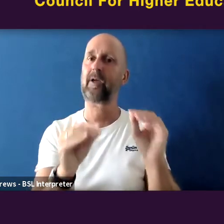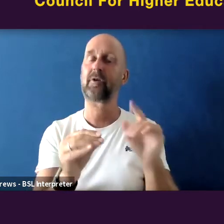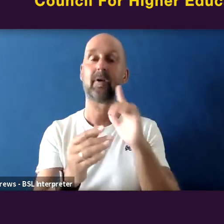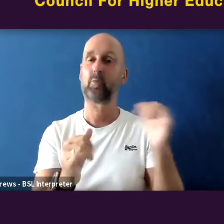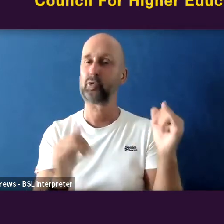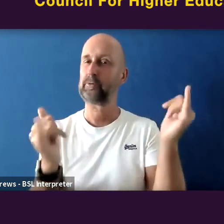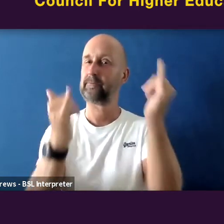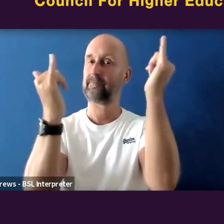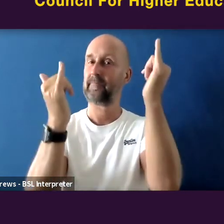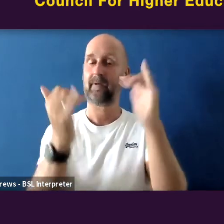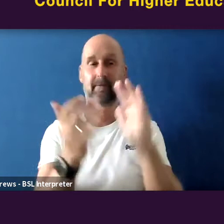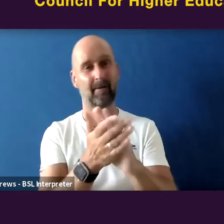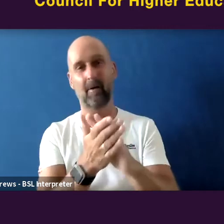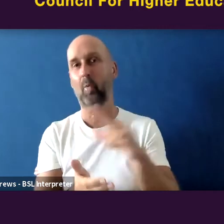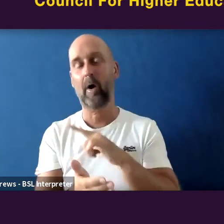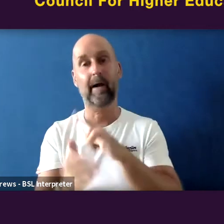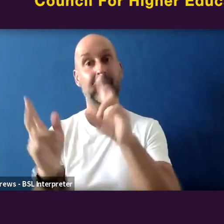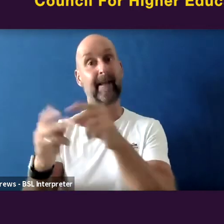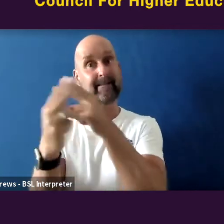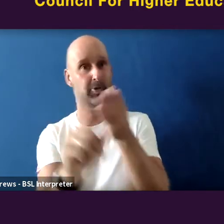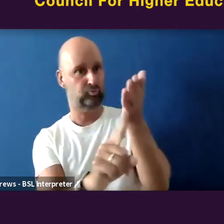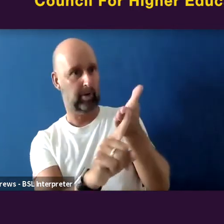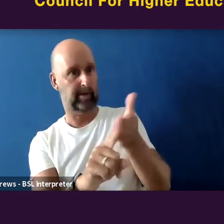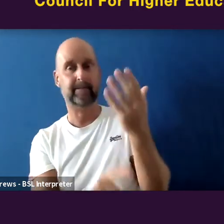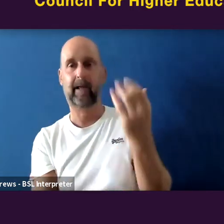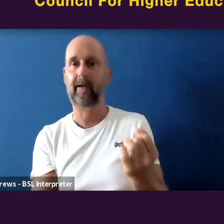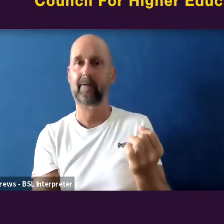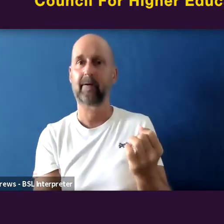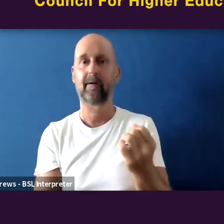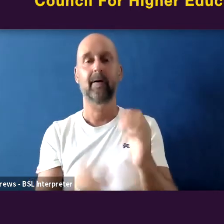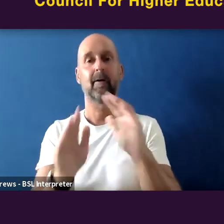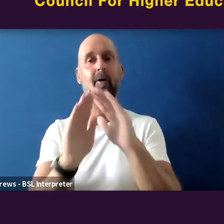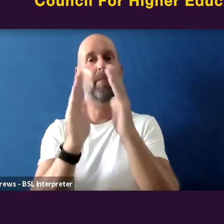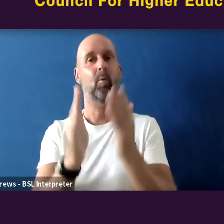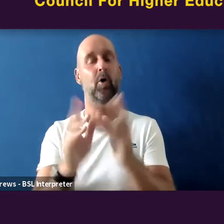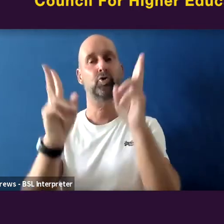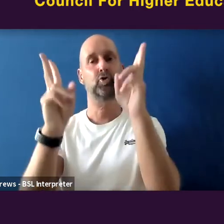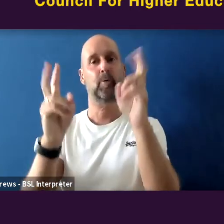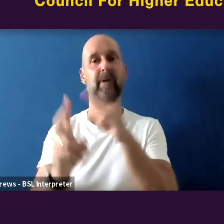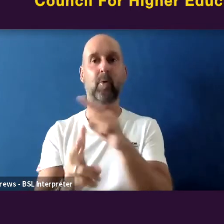they are internationally renowned. In the World Subject Rankings 2021,